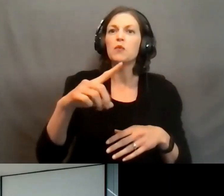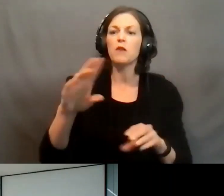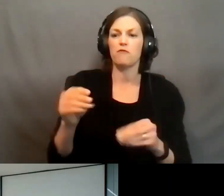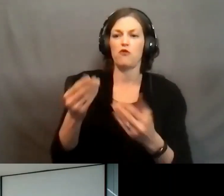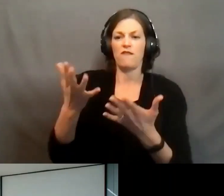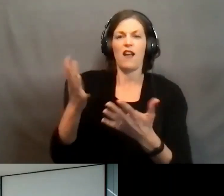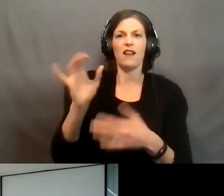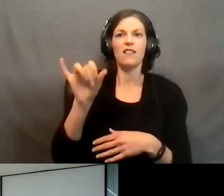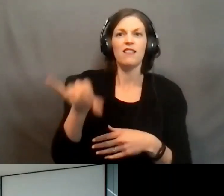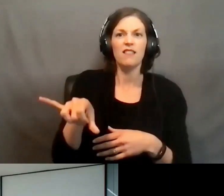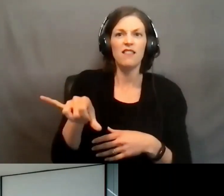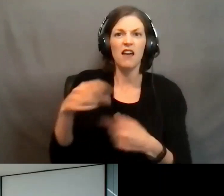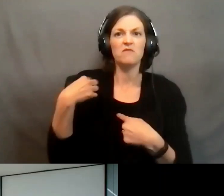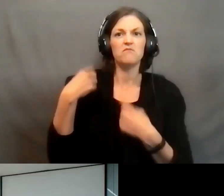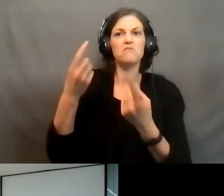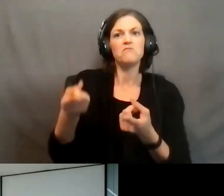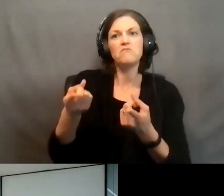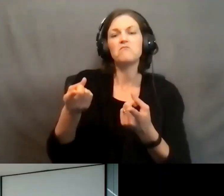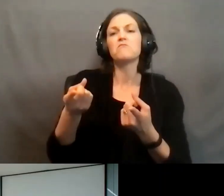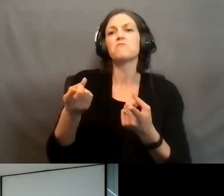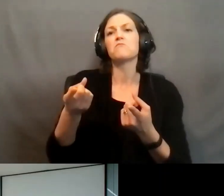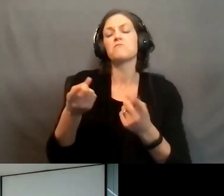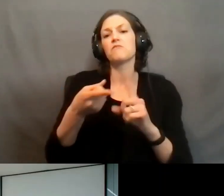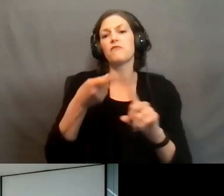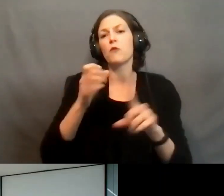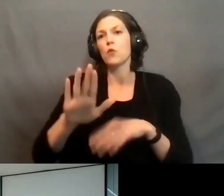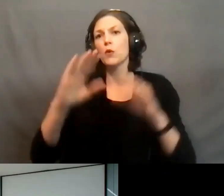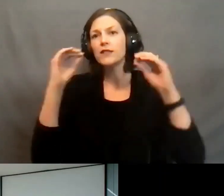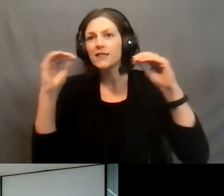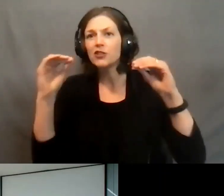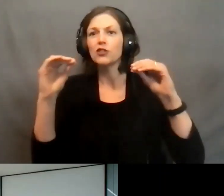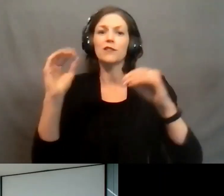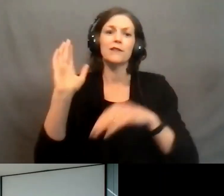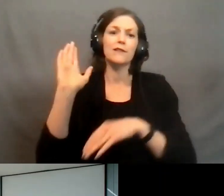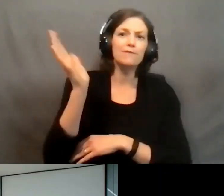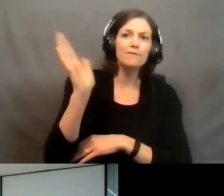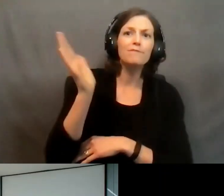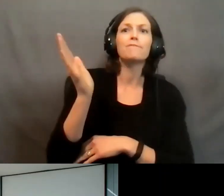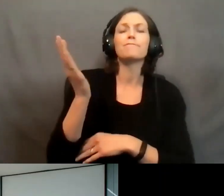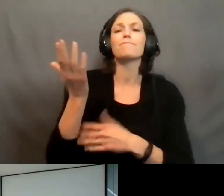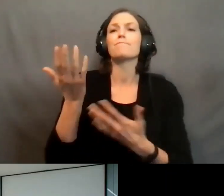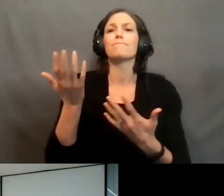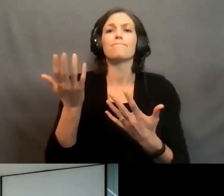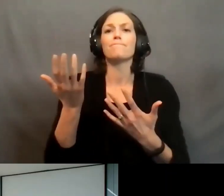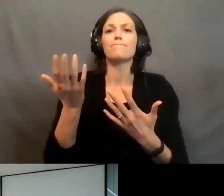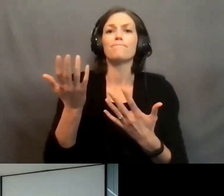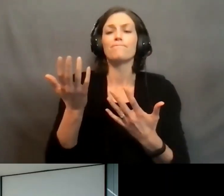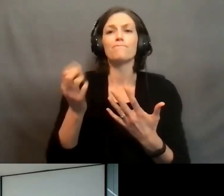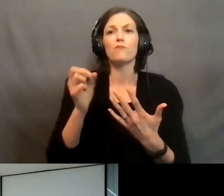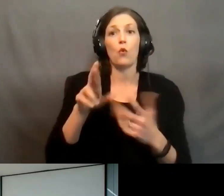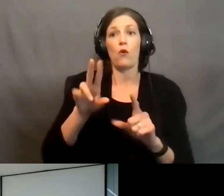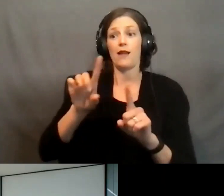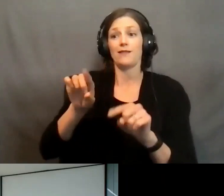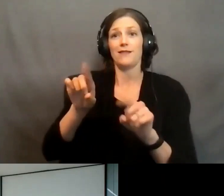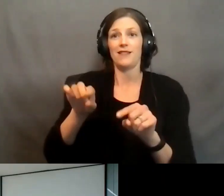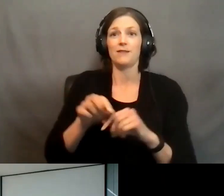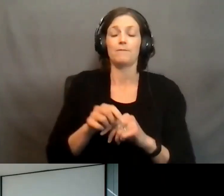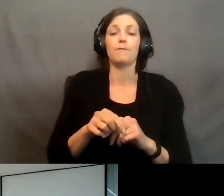of teaching or lecturing or presenting modes 12:05:58 or attended. The virtual experience in